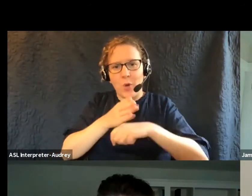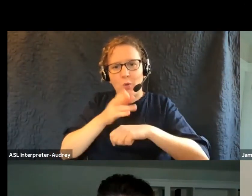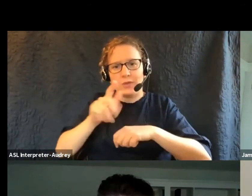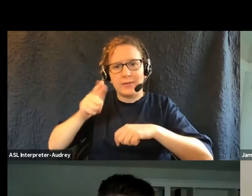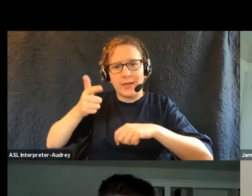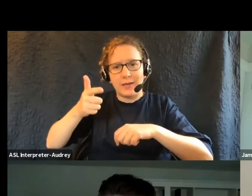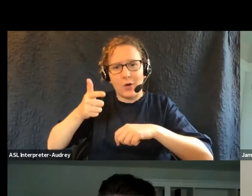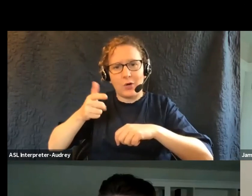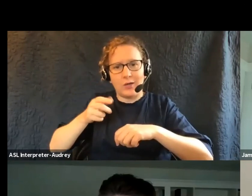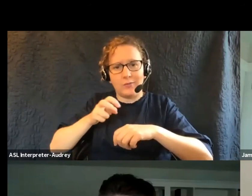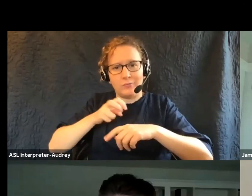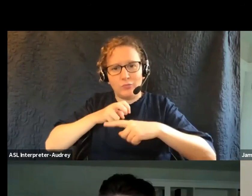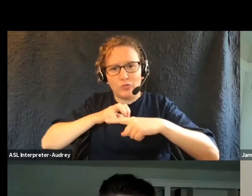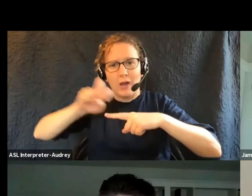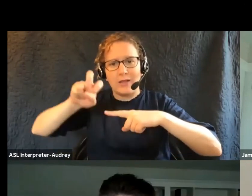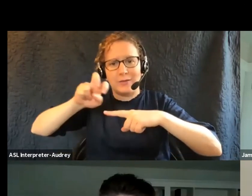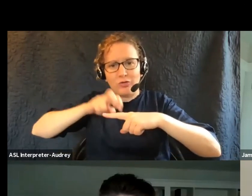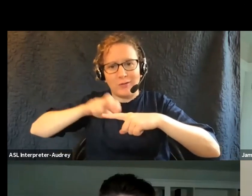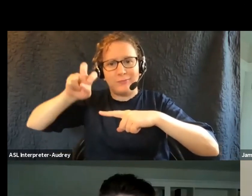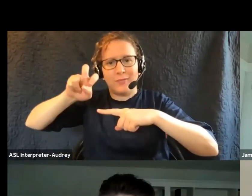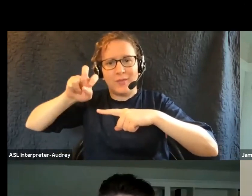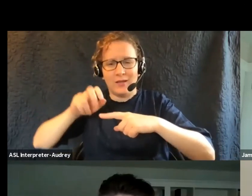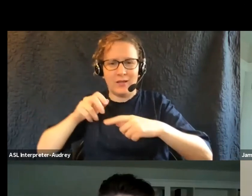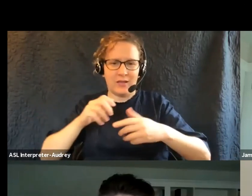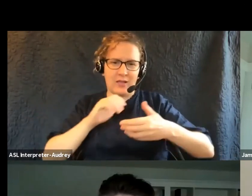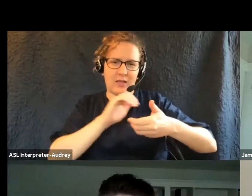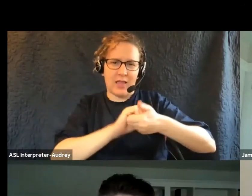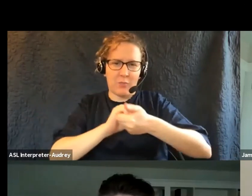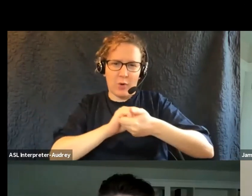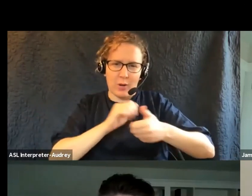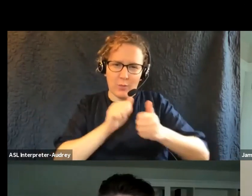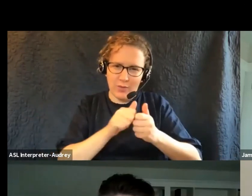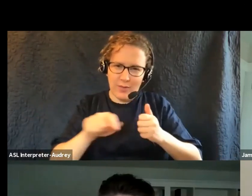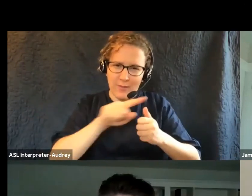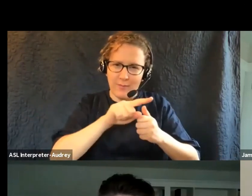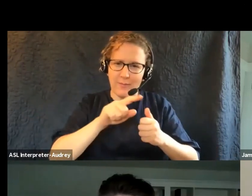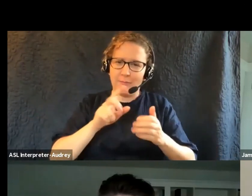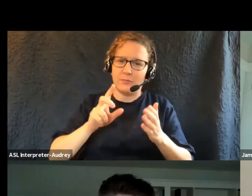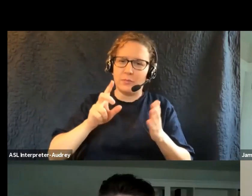start to think about ways to collaborate with them and to design some exchange programs